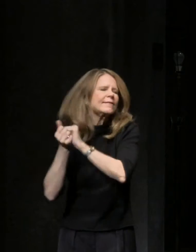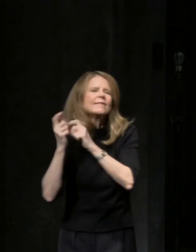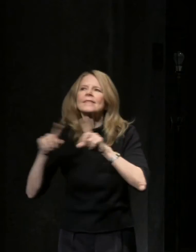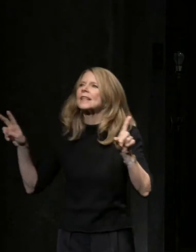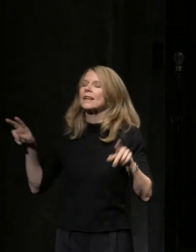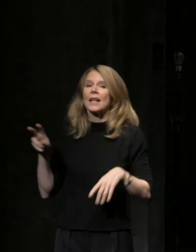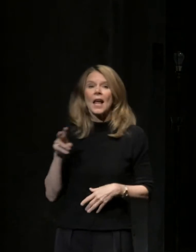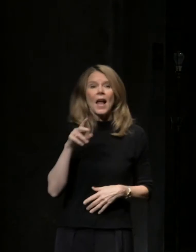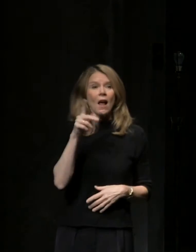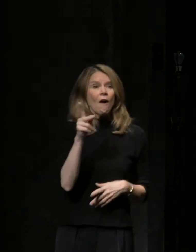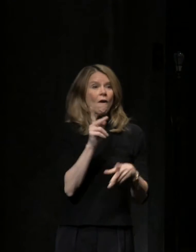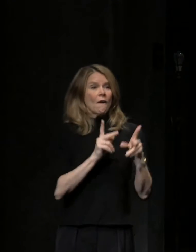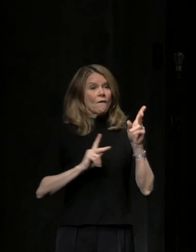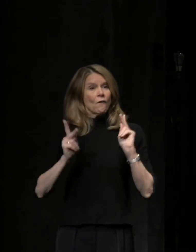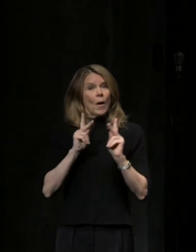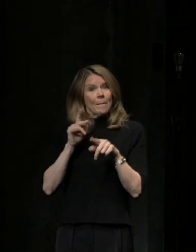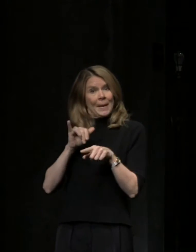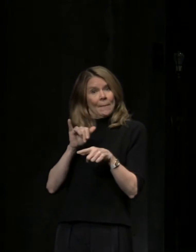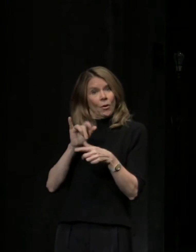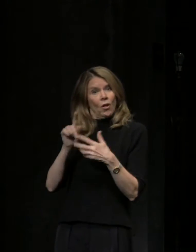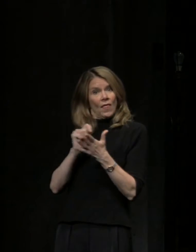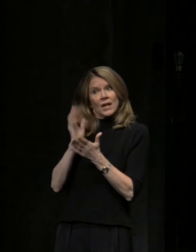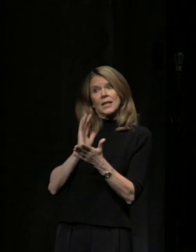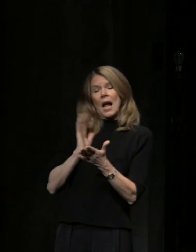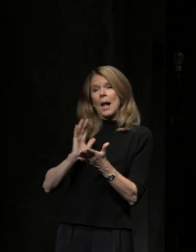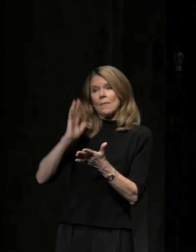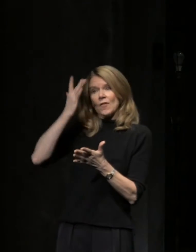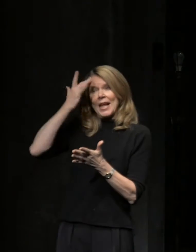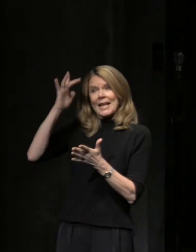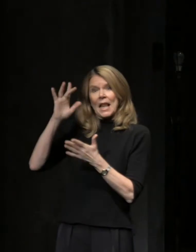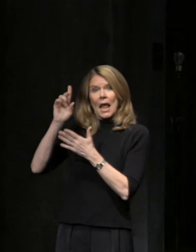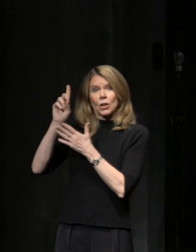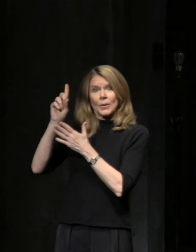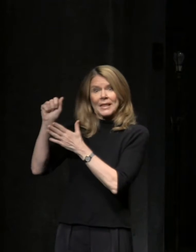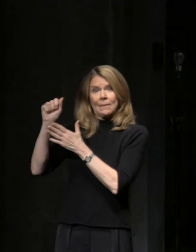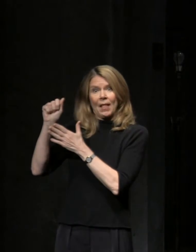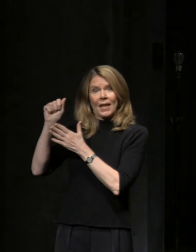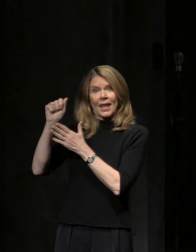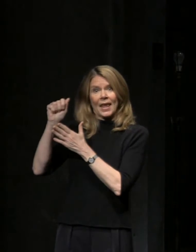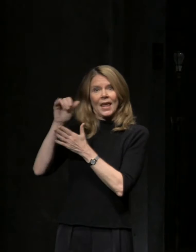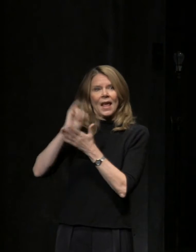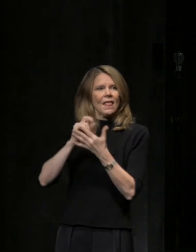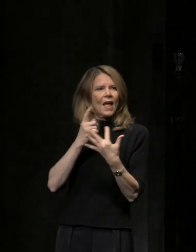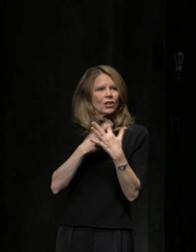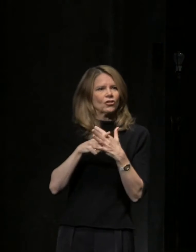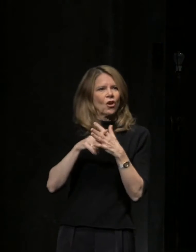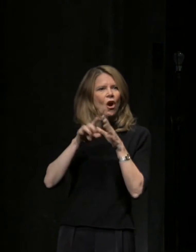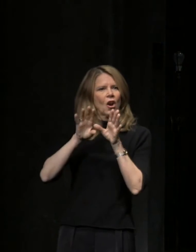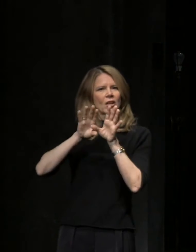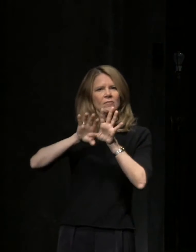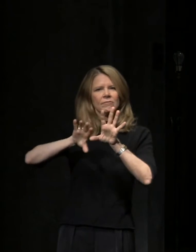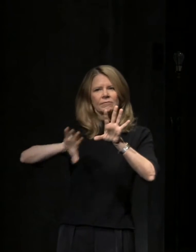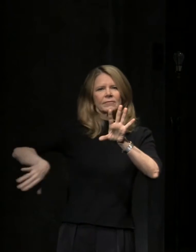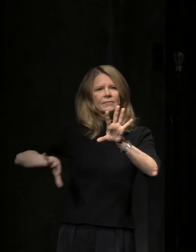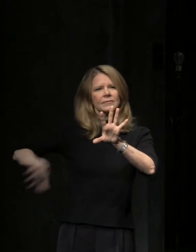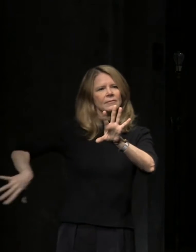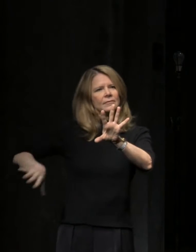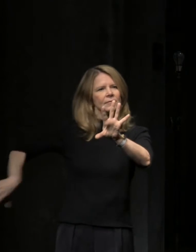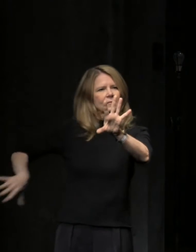ascendance of exclusion and separation. It was the beginning of the scaling of the institutional